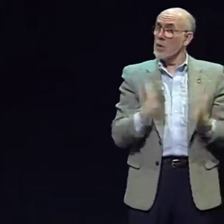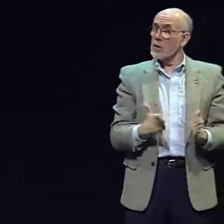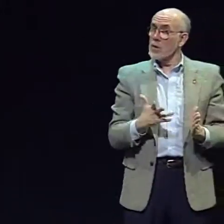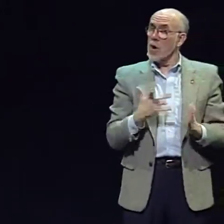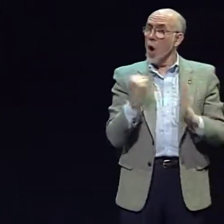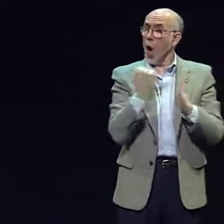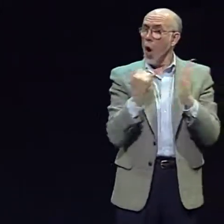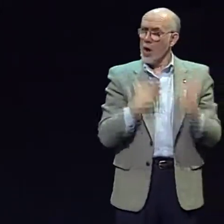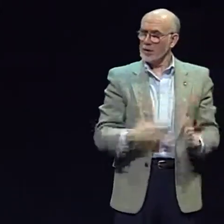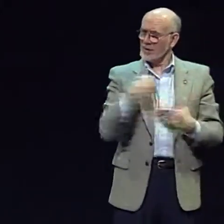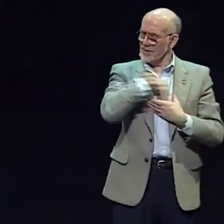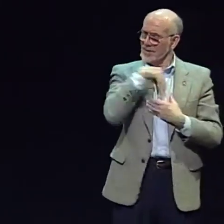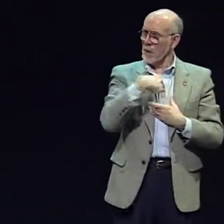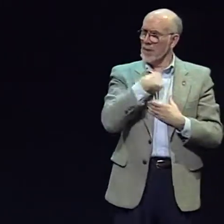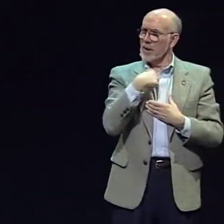THAT WAS A DECISION THAT SHE MADE--